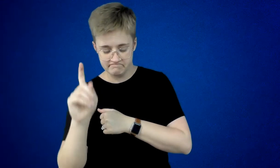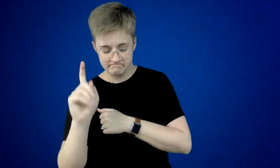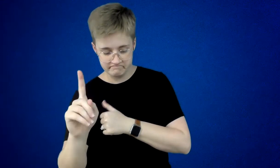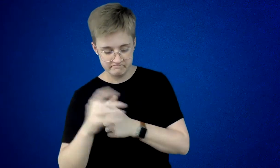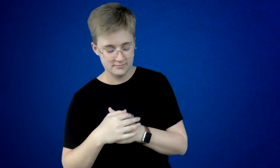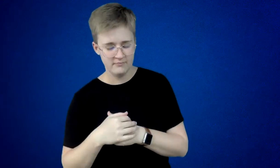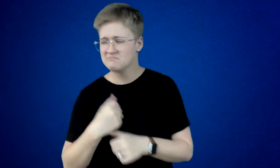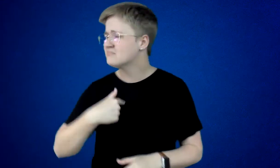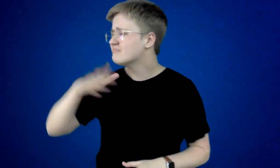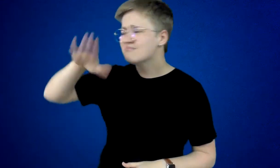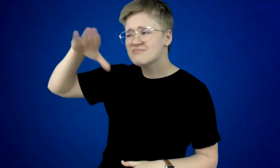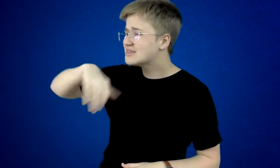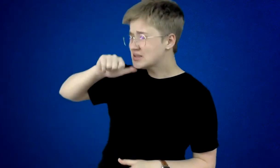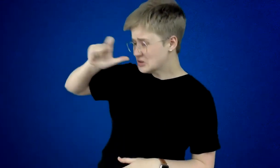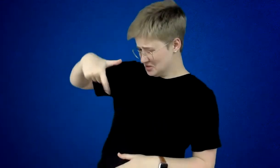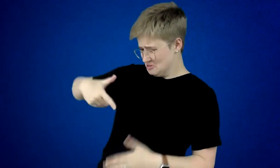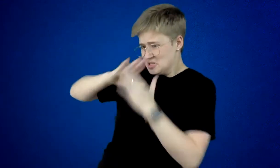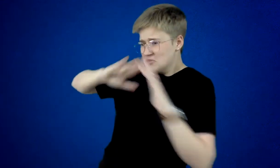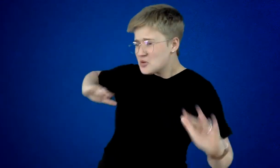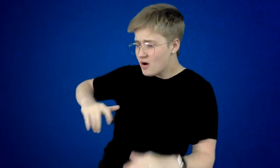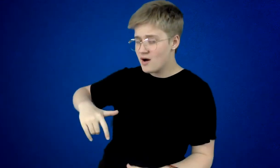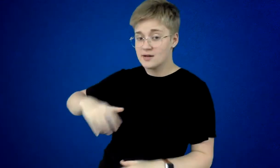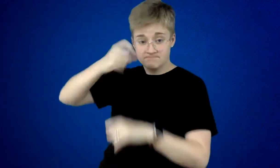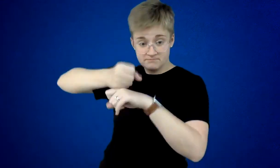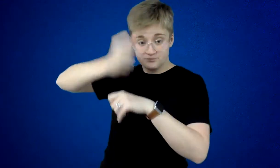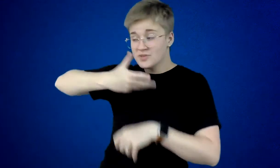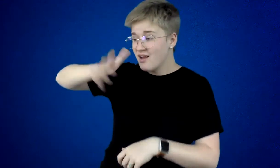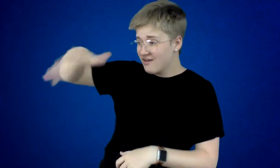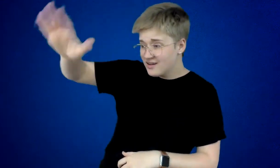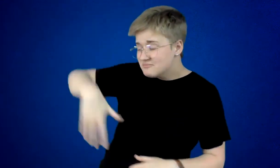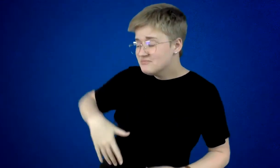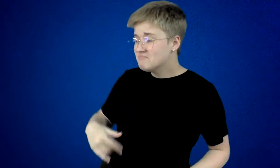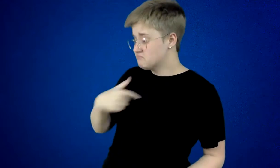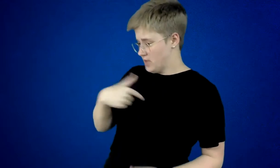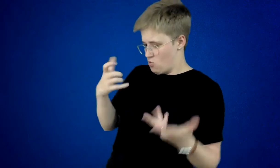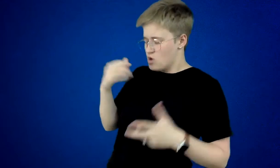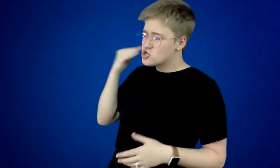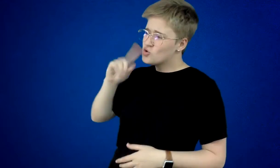“I do not have to be quiet,” Sistine called after him. “I want to know where your mother is.”